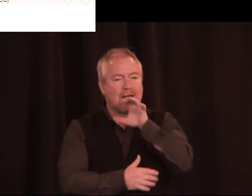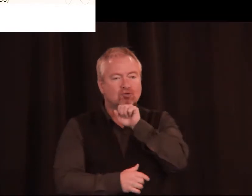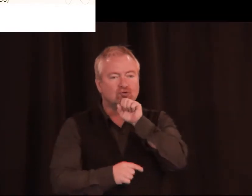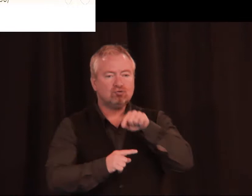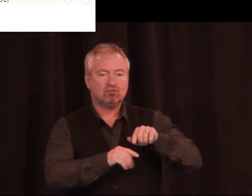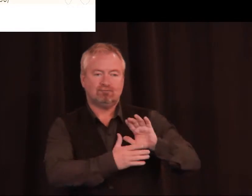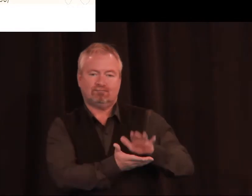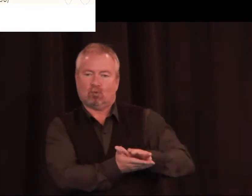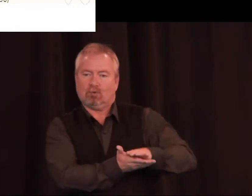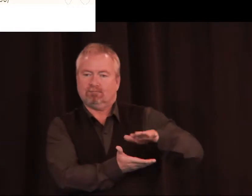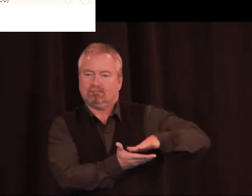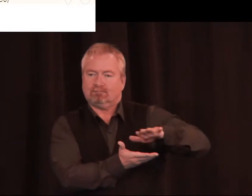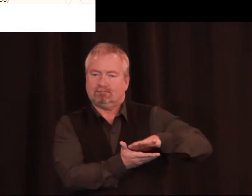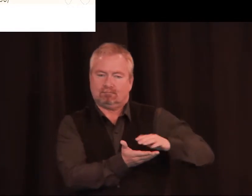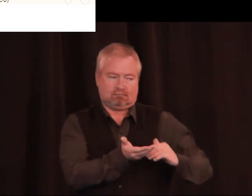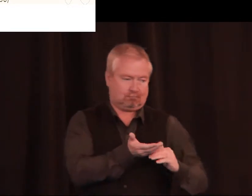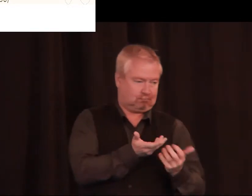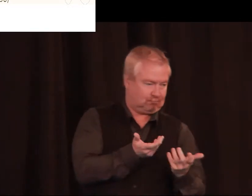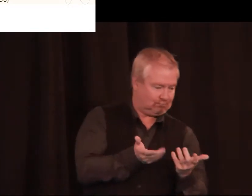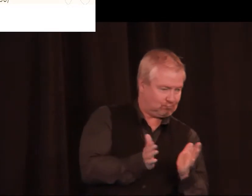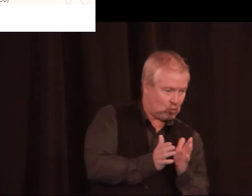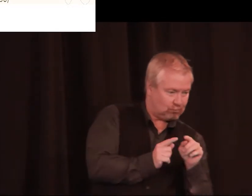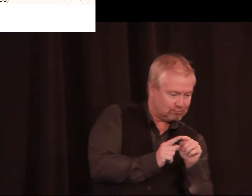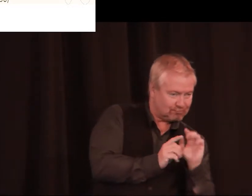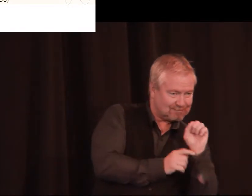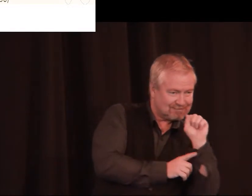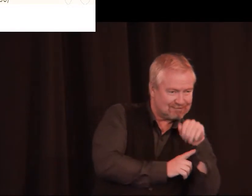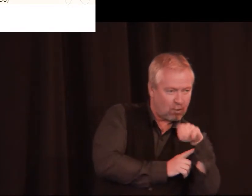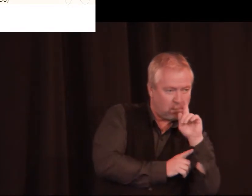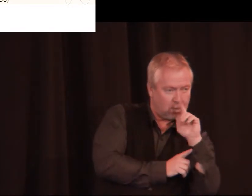So, the small sample sizes, the focus is more on school-age children,